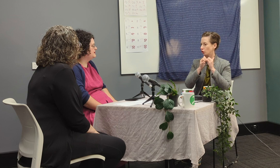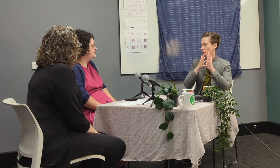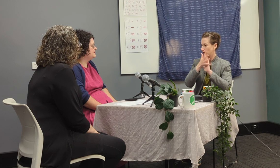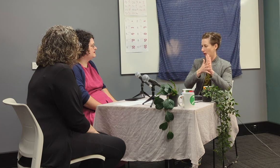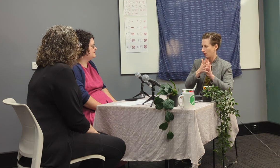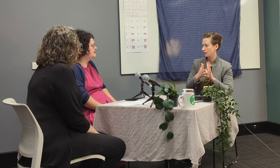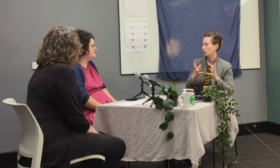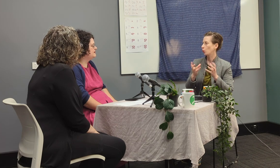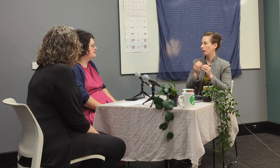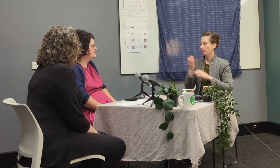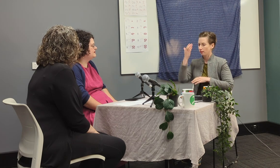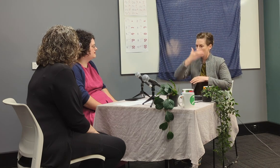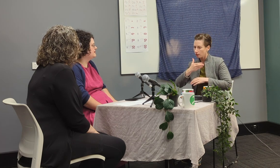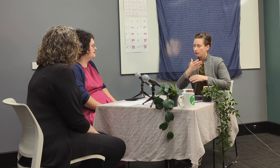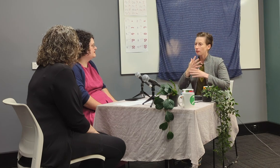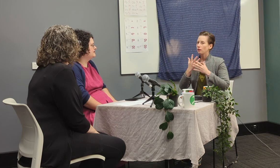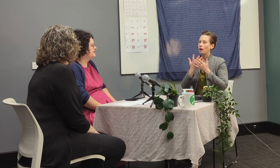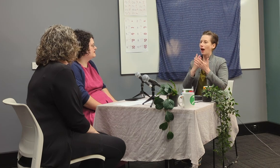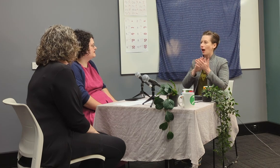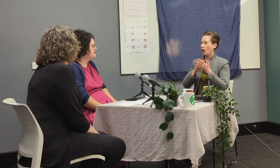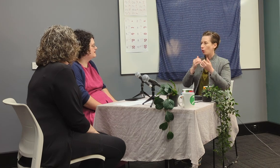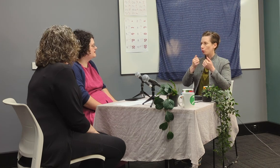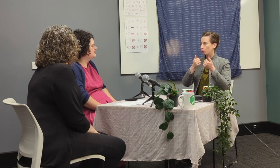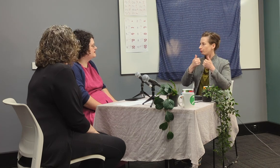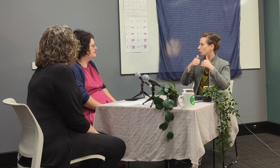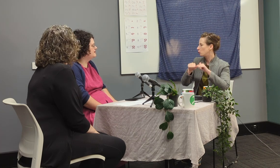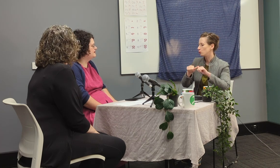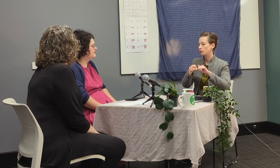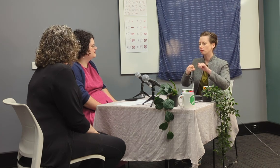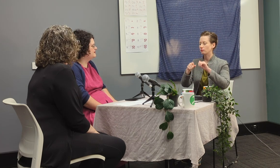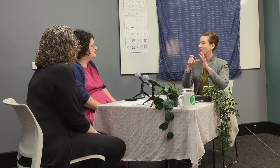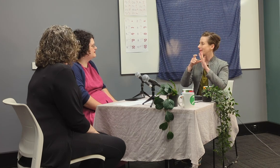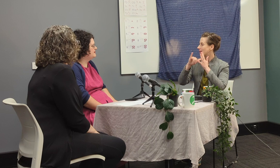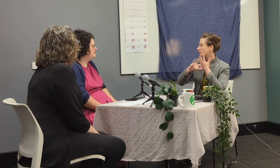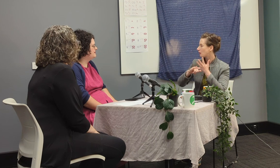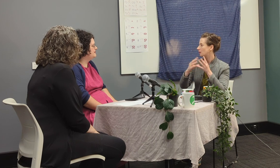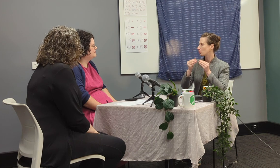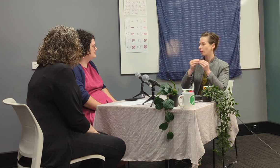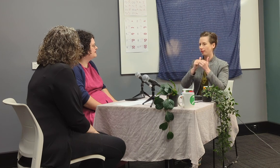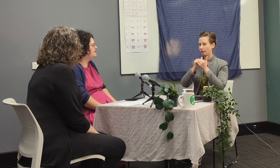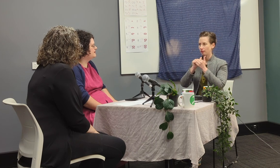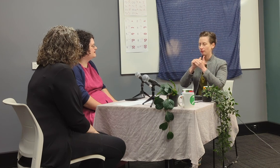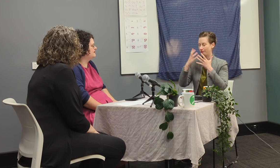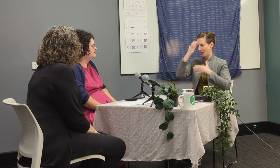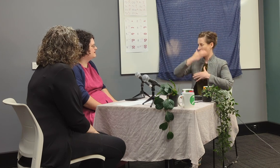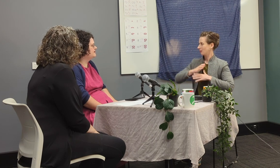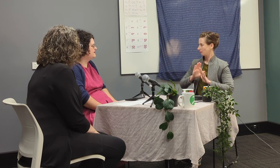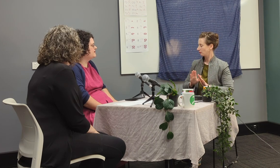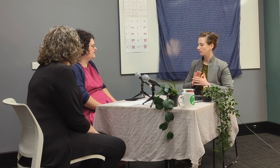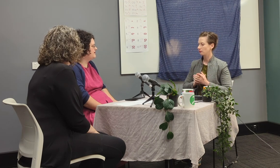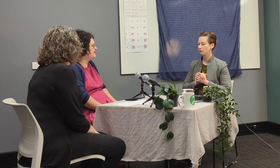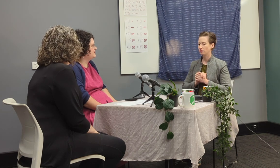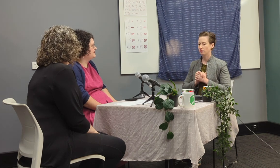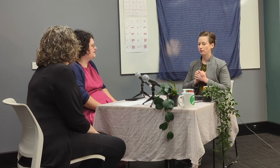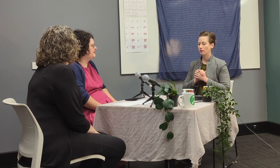would use more conventional signs with enactment; how you would use depicting signs with enactment.